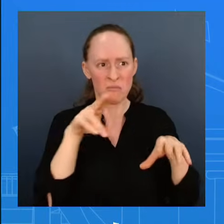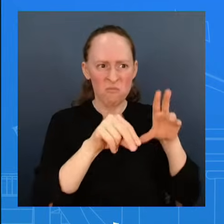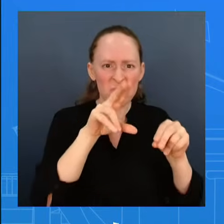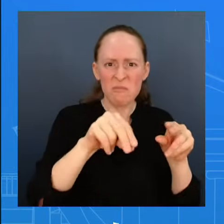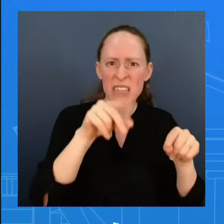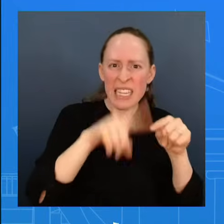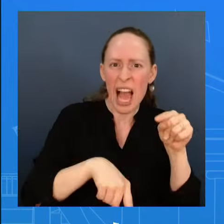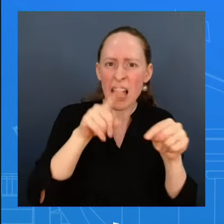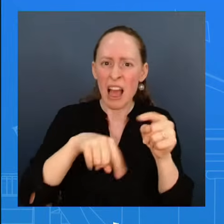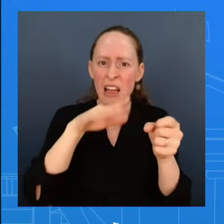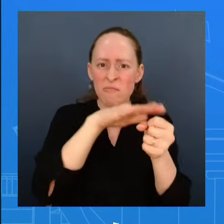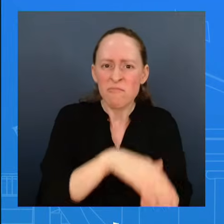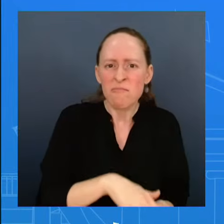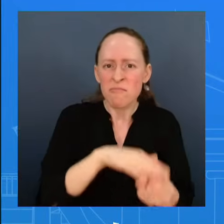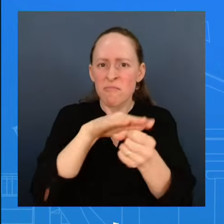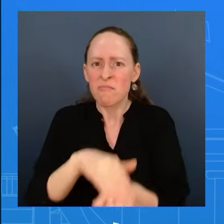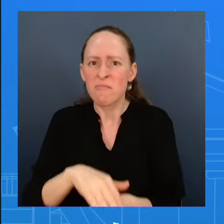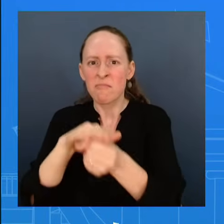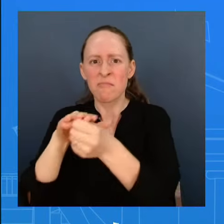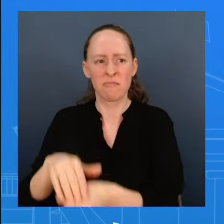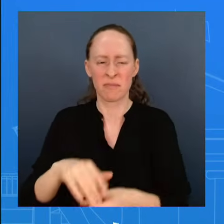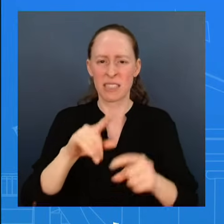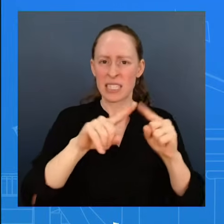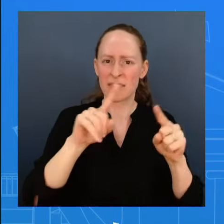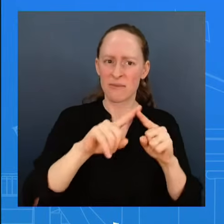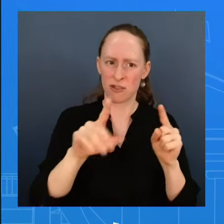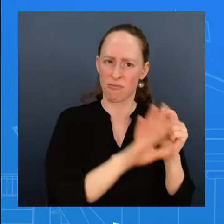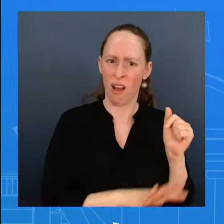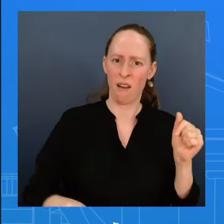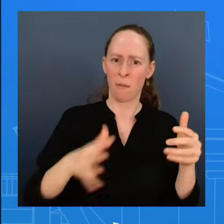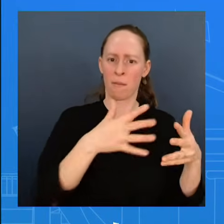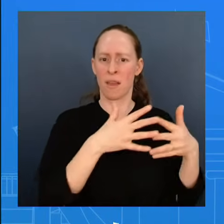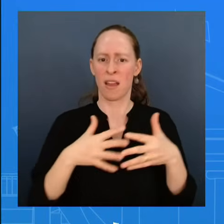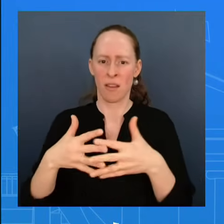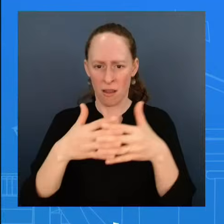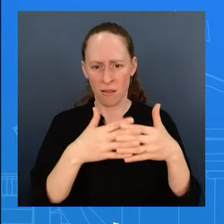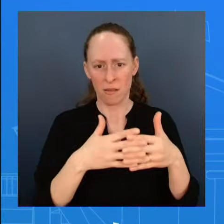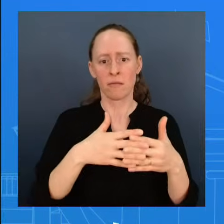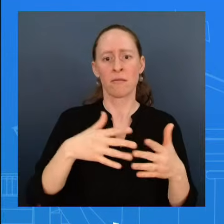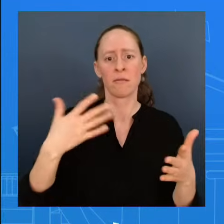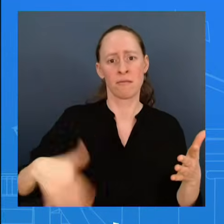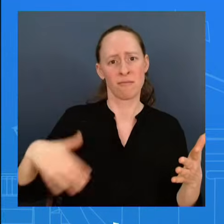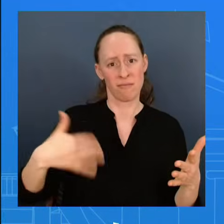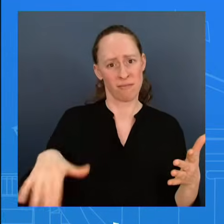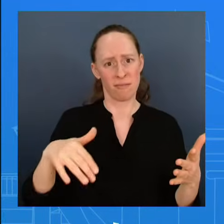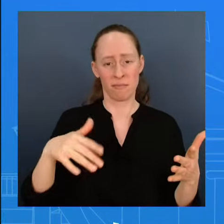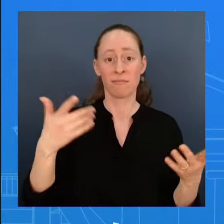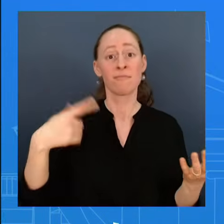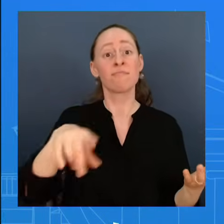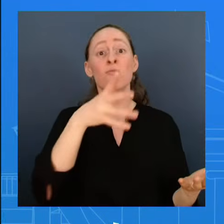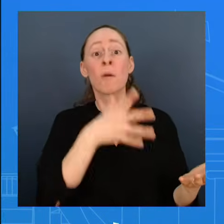and lives now hang in the balance. Twenty-one states have abortion bans in effect.